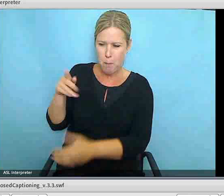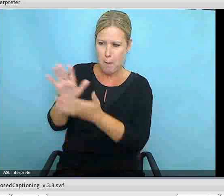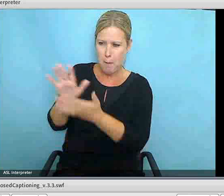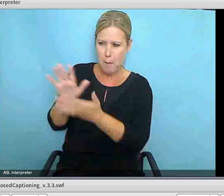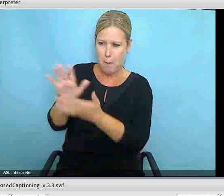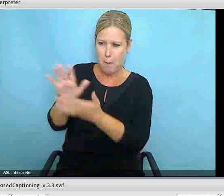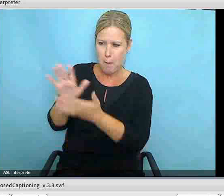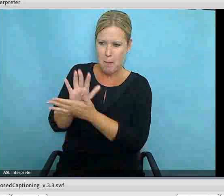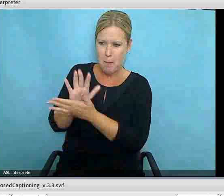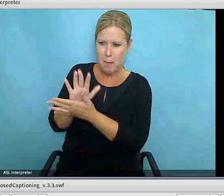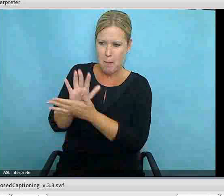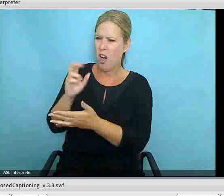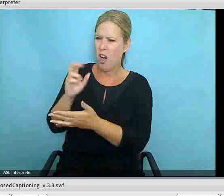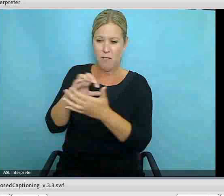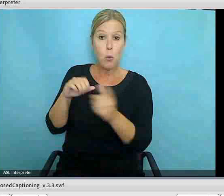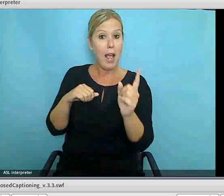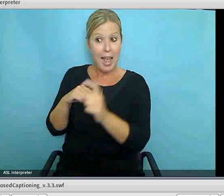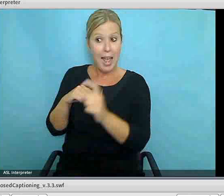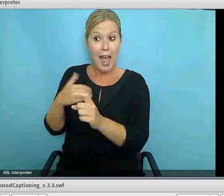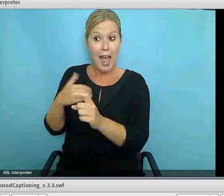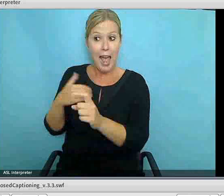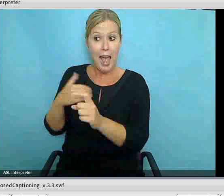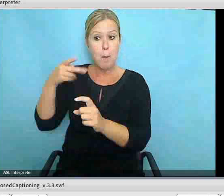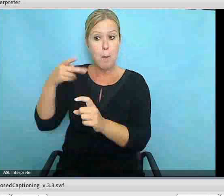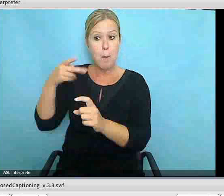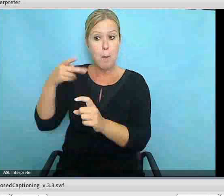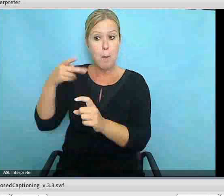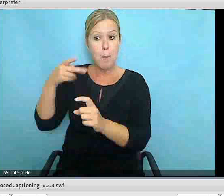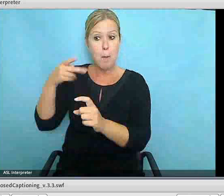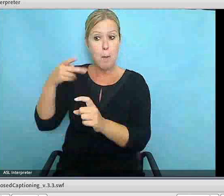a purple stripe?